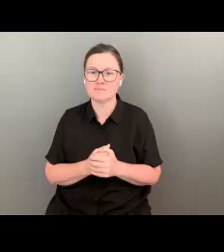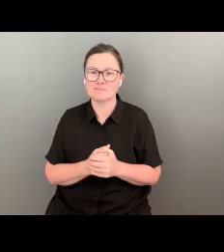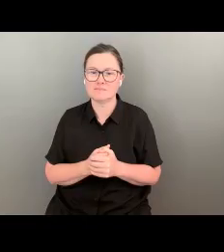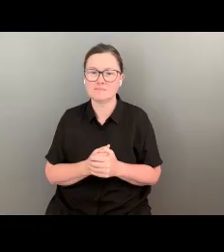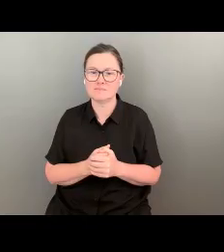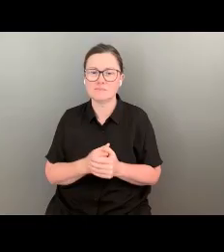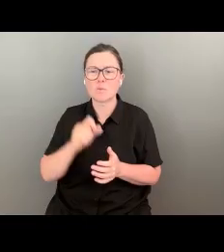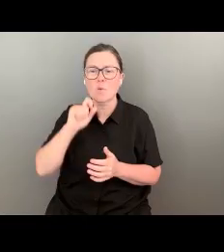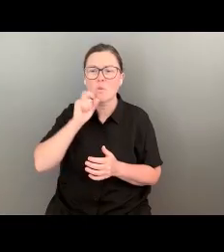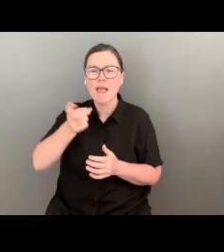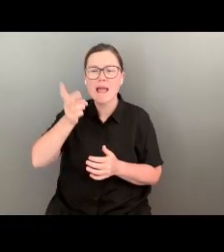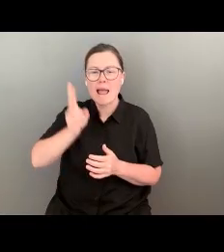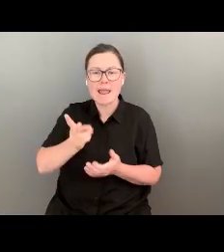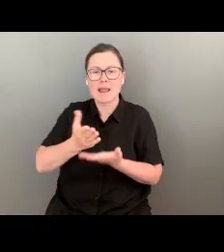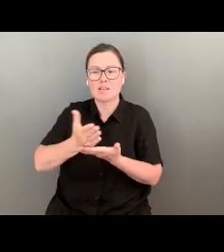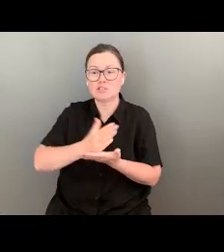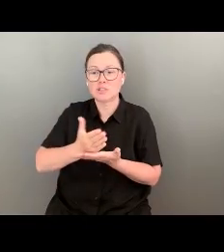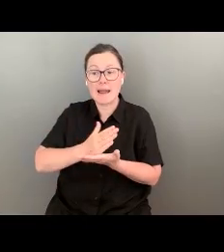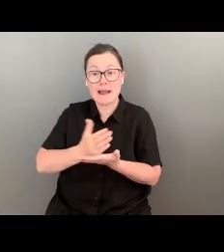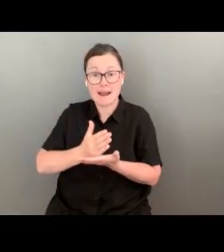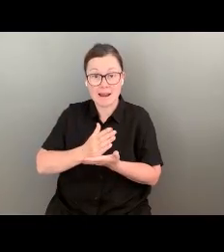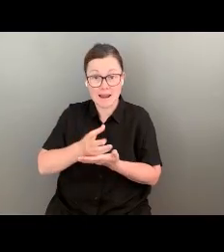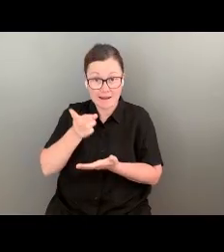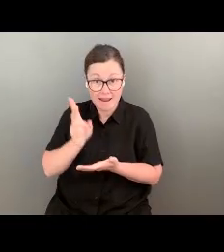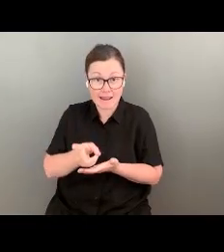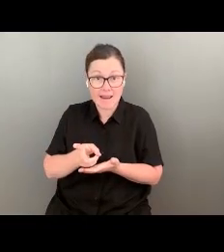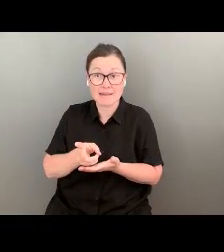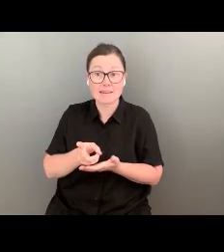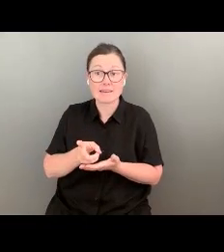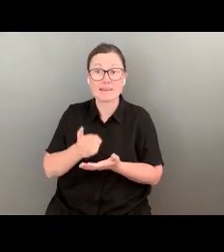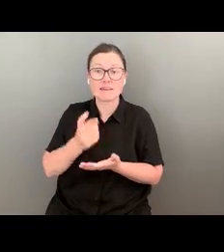and try and do the presenter thing.